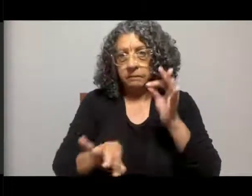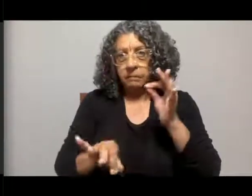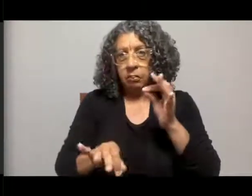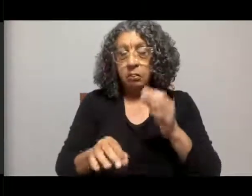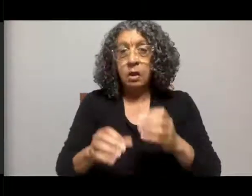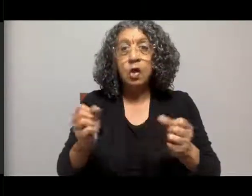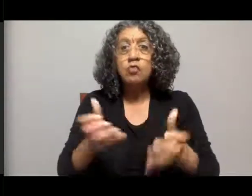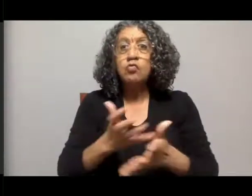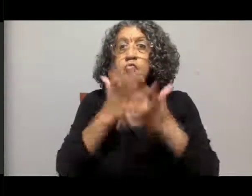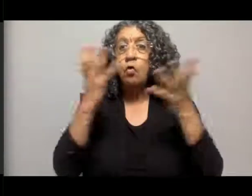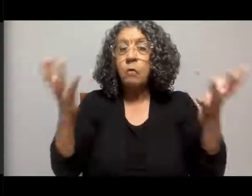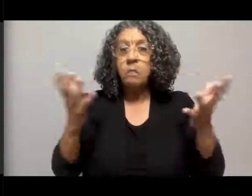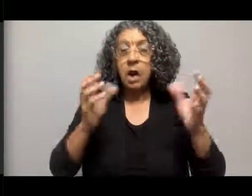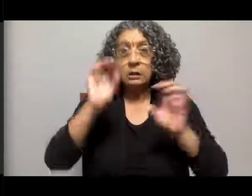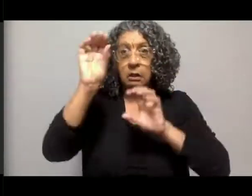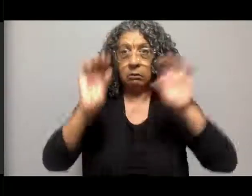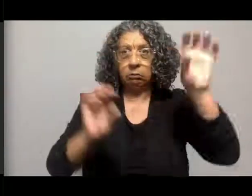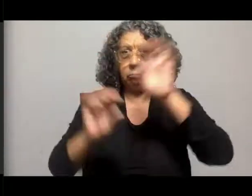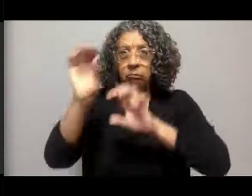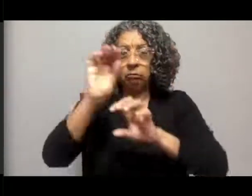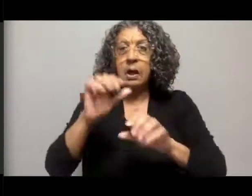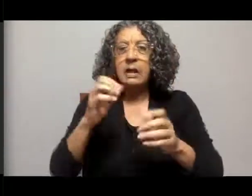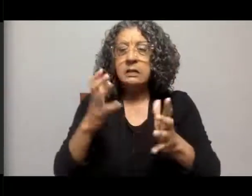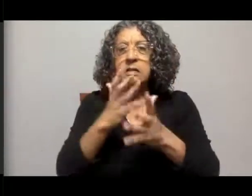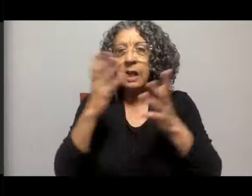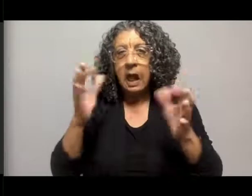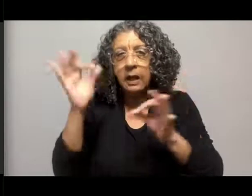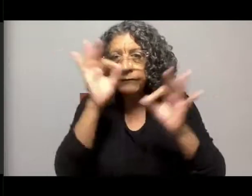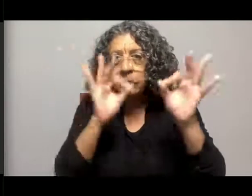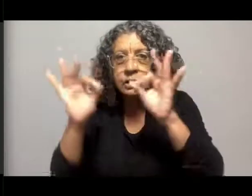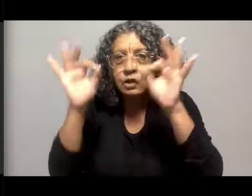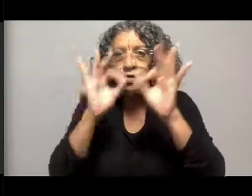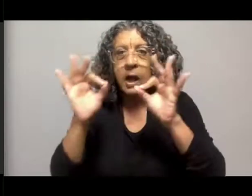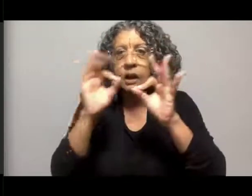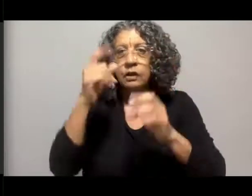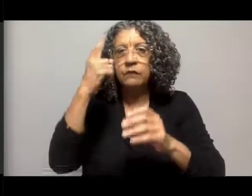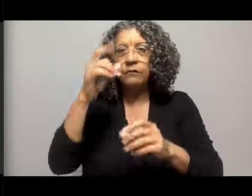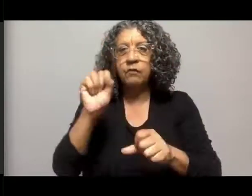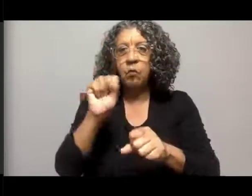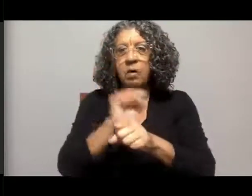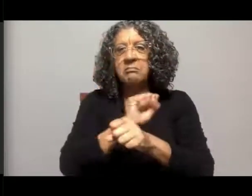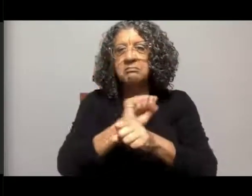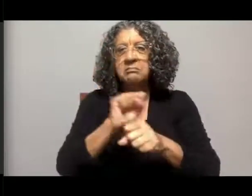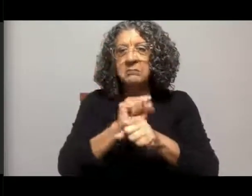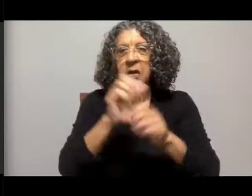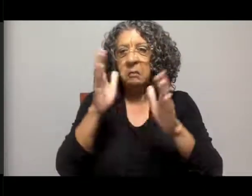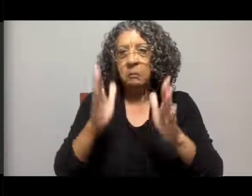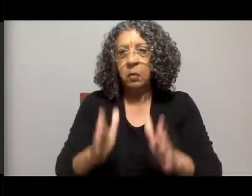remember, keep it simple too much is really distracting